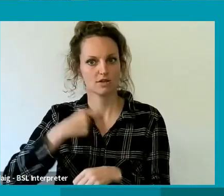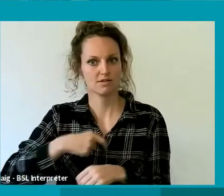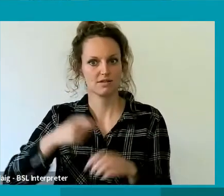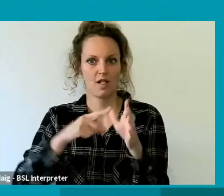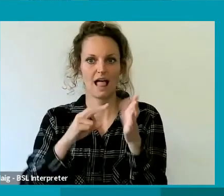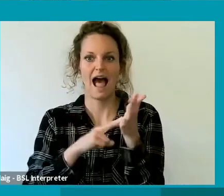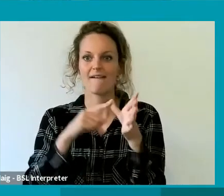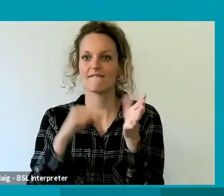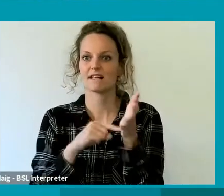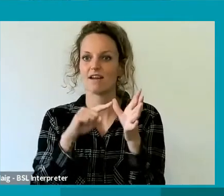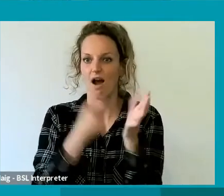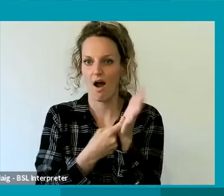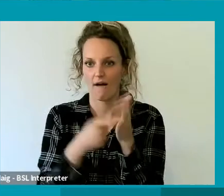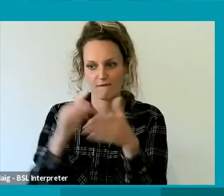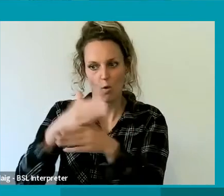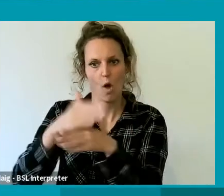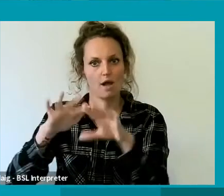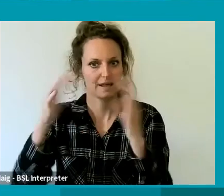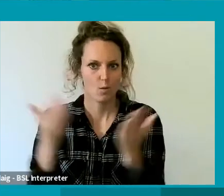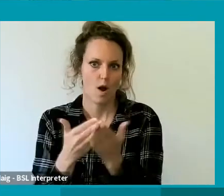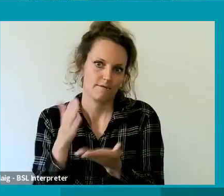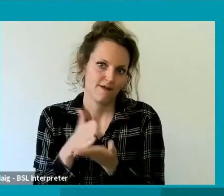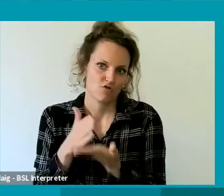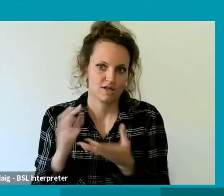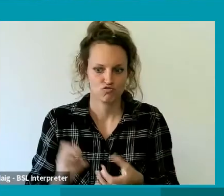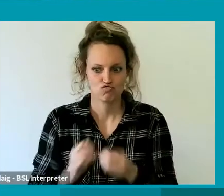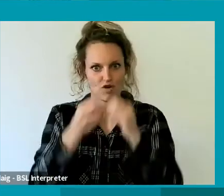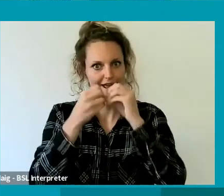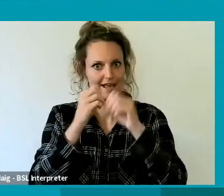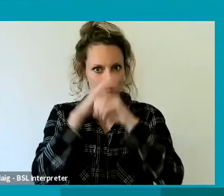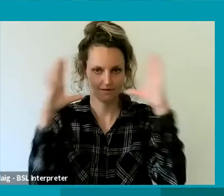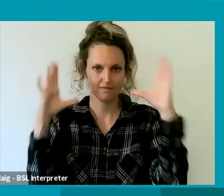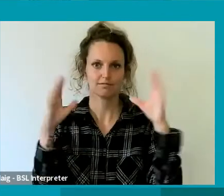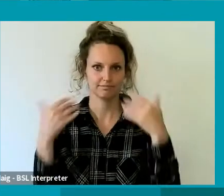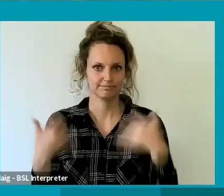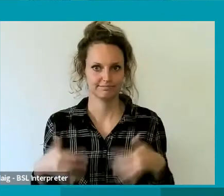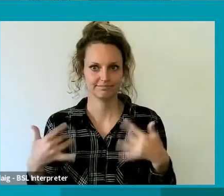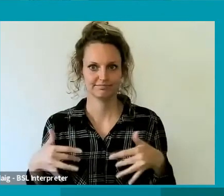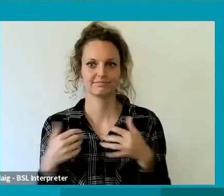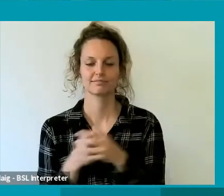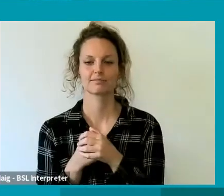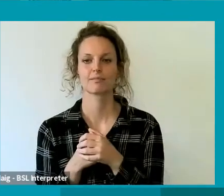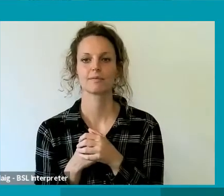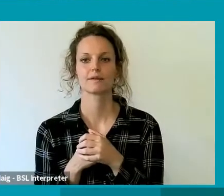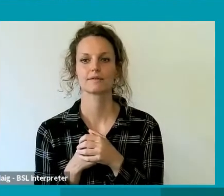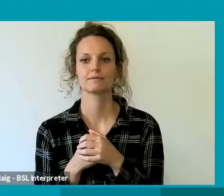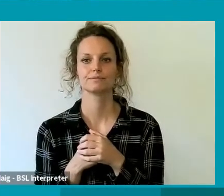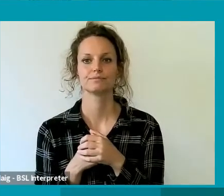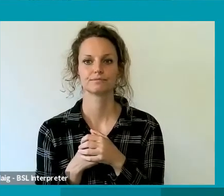really creative, right? Awesome, OK, so we've started with your image. Both.